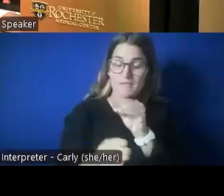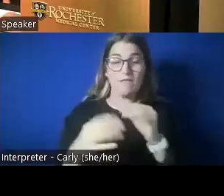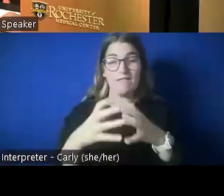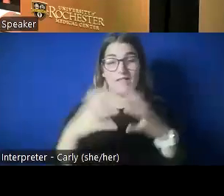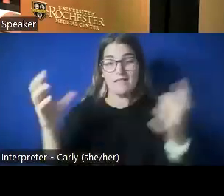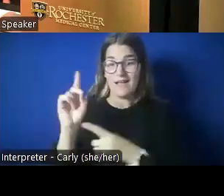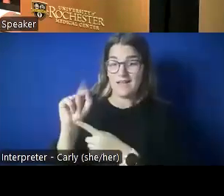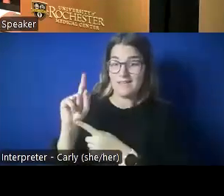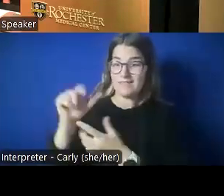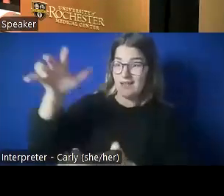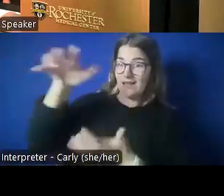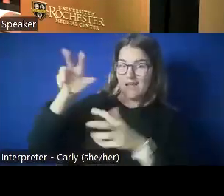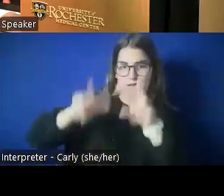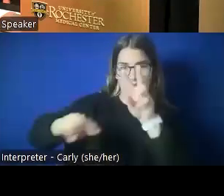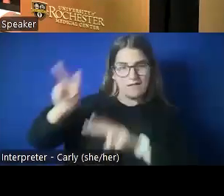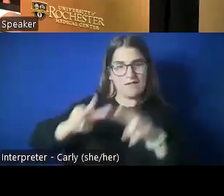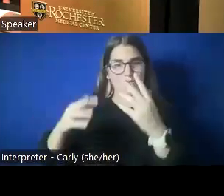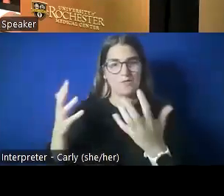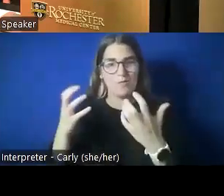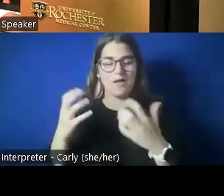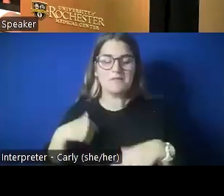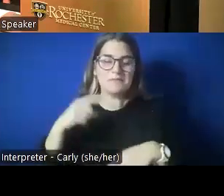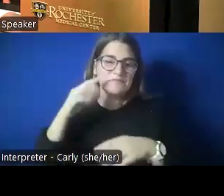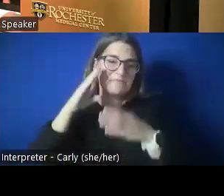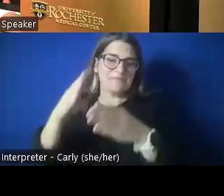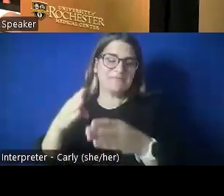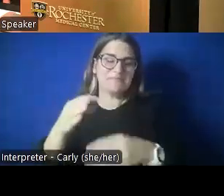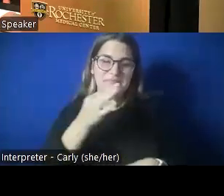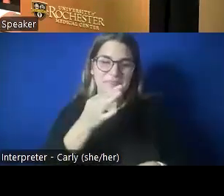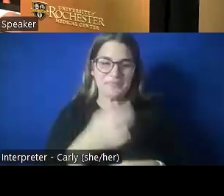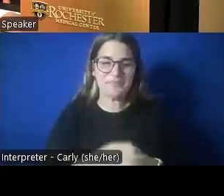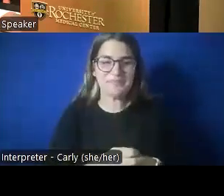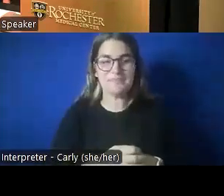look at too um so those are some things we're focused on as well as expanding our Educational